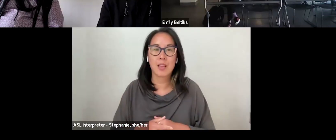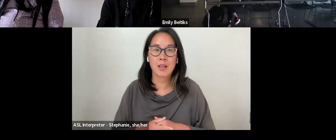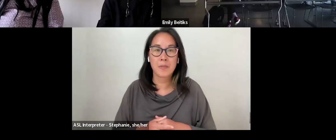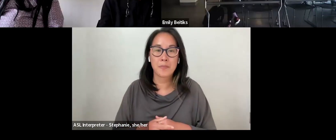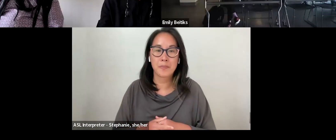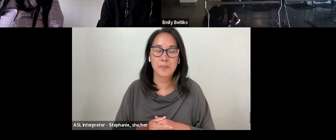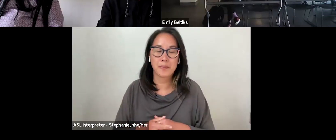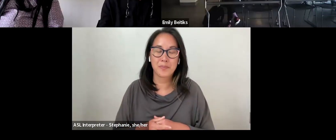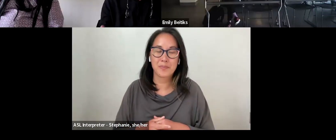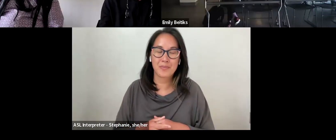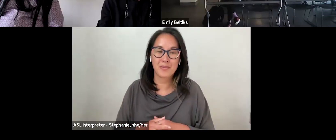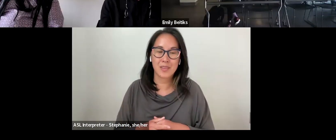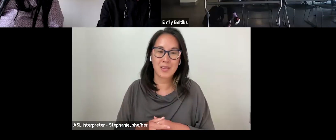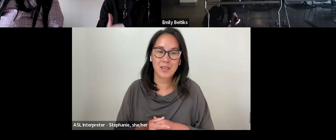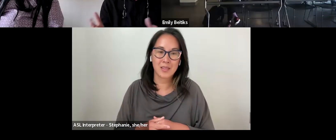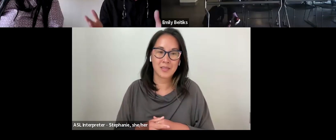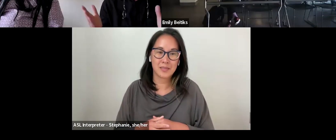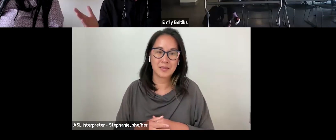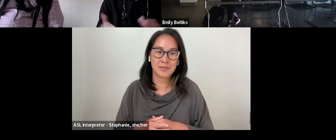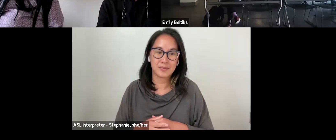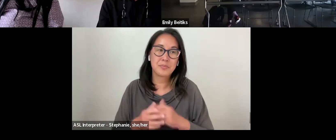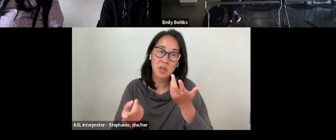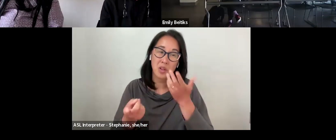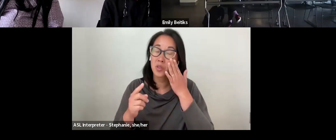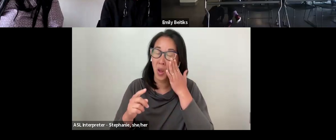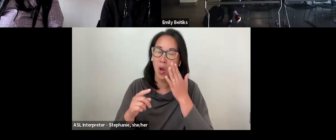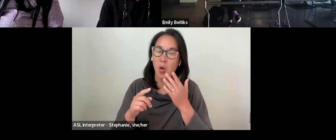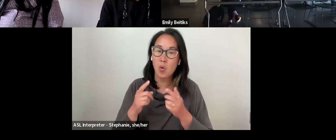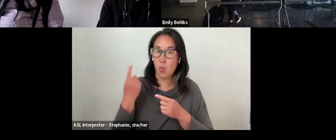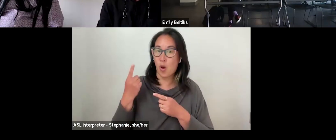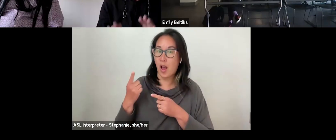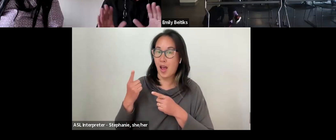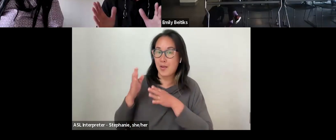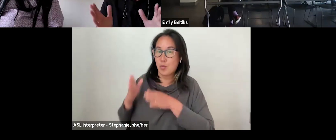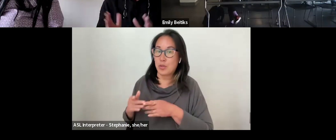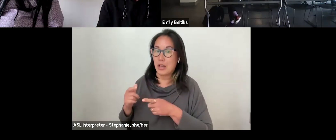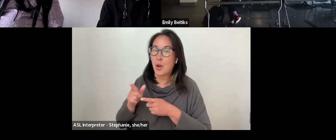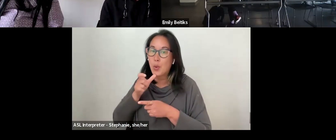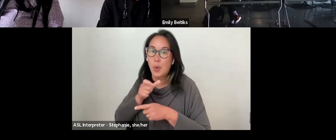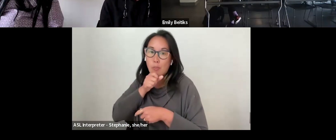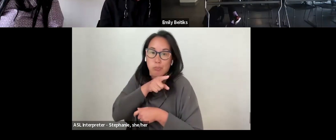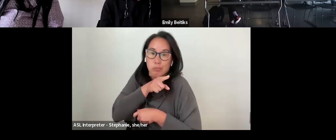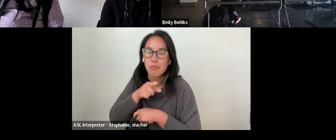So the whistleblower that I talk to is one of the -- there are really two whistleblowers